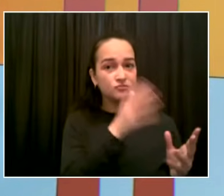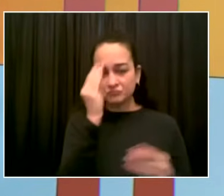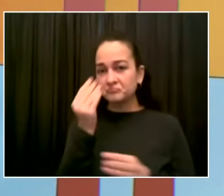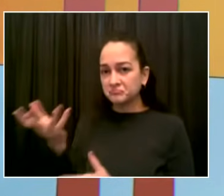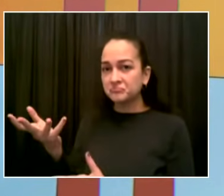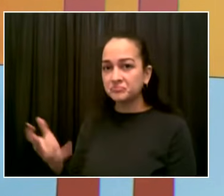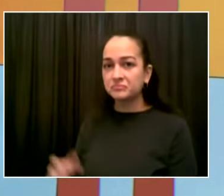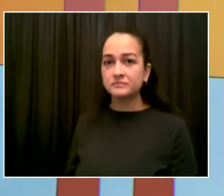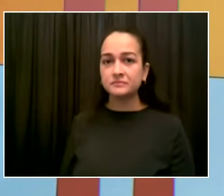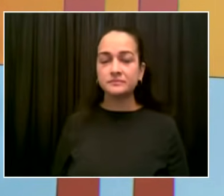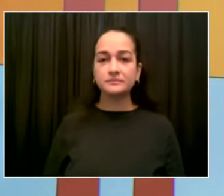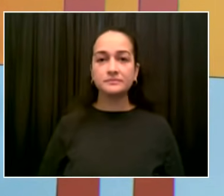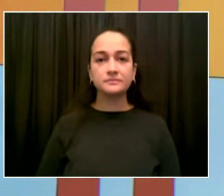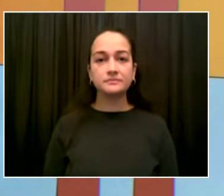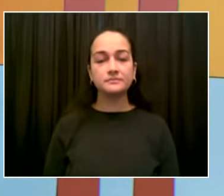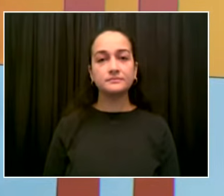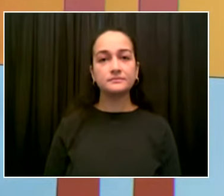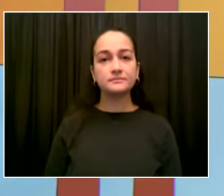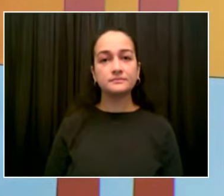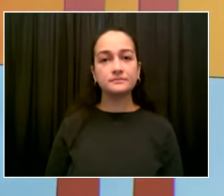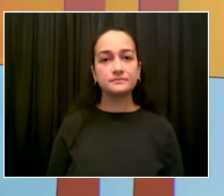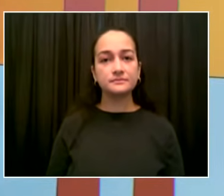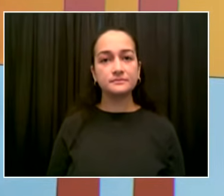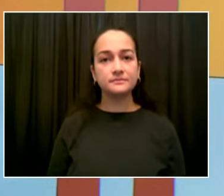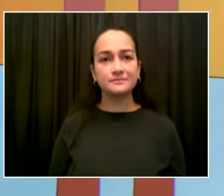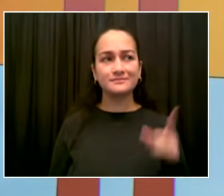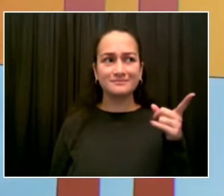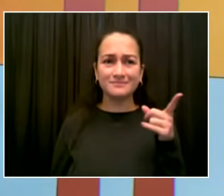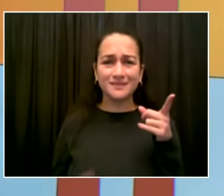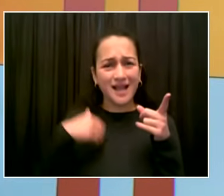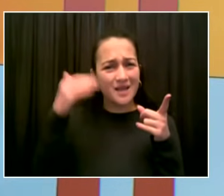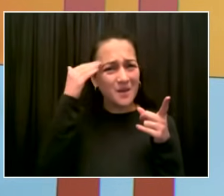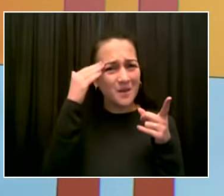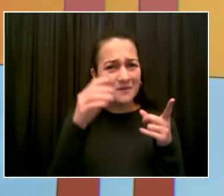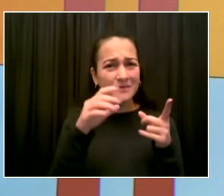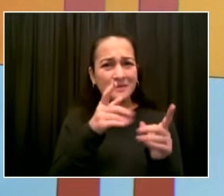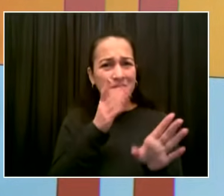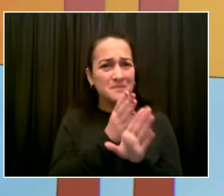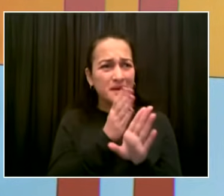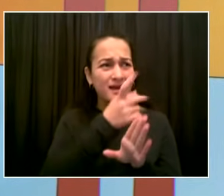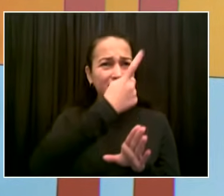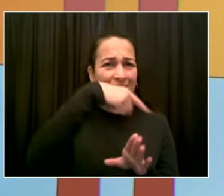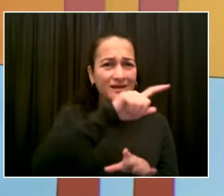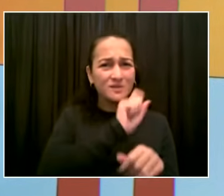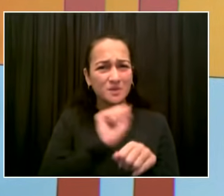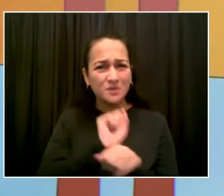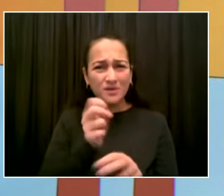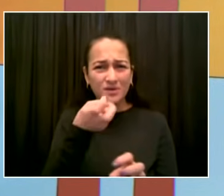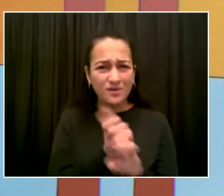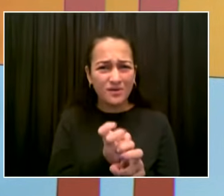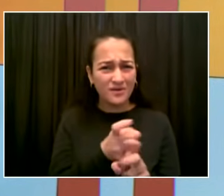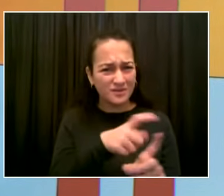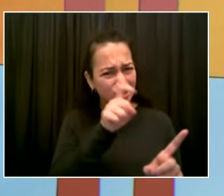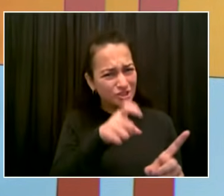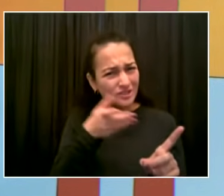DEPARTMENT OF EDUCATION, AND I'M SURE OUR FIRST STEP DEAN CAN PROVIDE INFORMATION BECAUSE THEY HAVE WORKED TO SECURE BUS SERVICE EACH TIME.